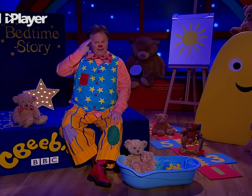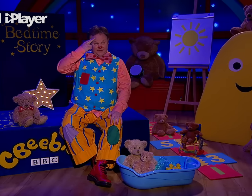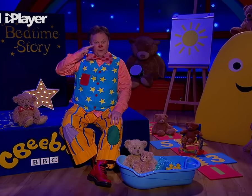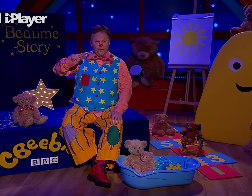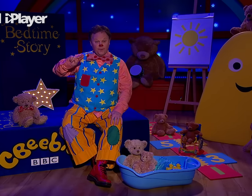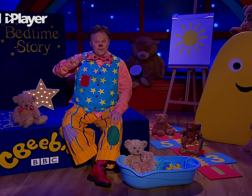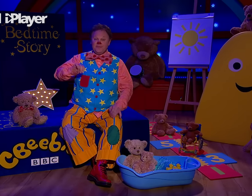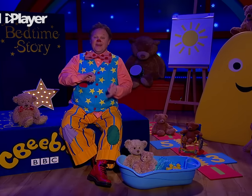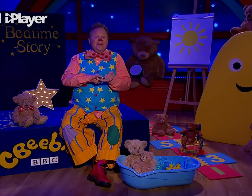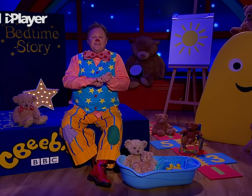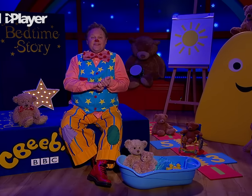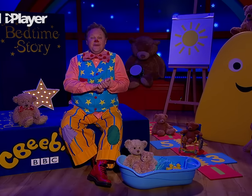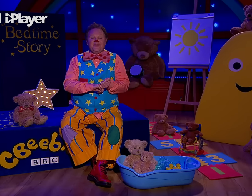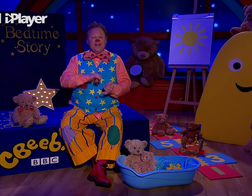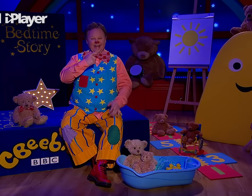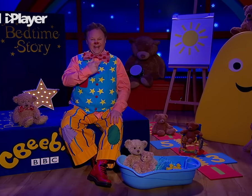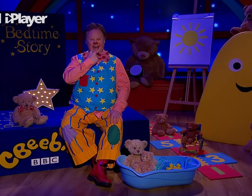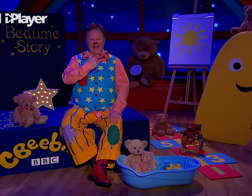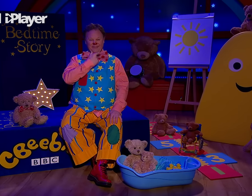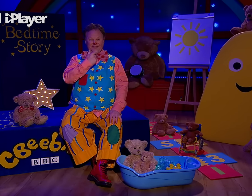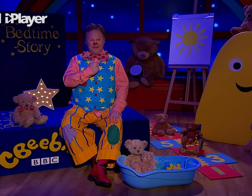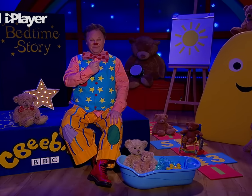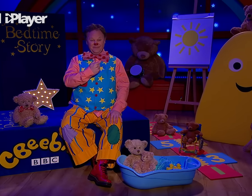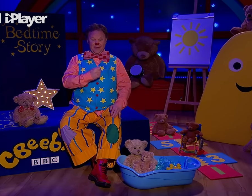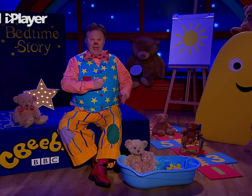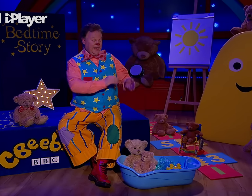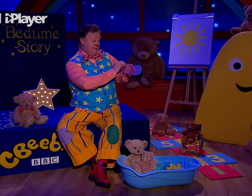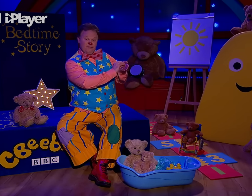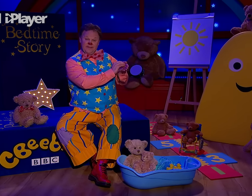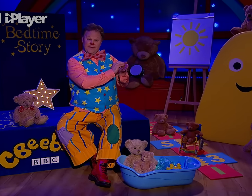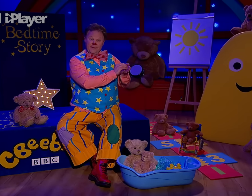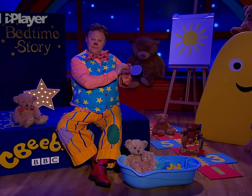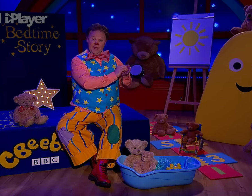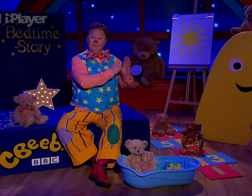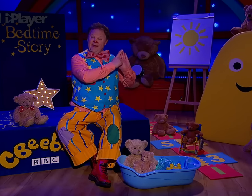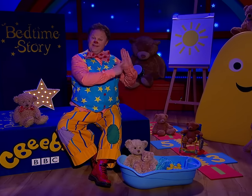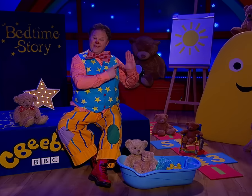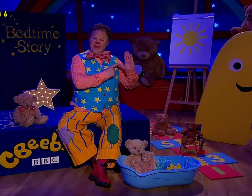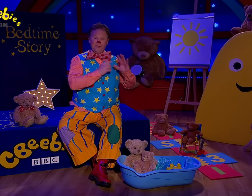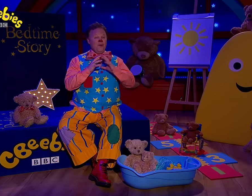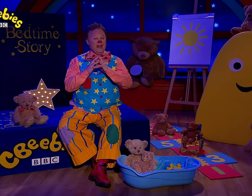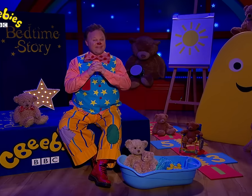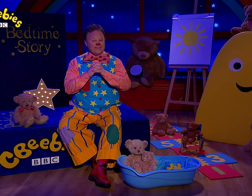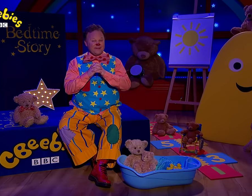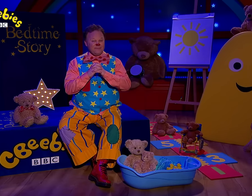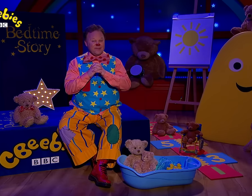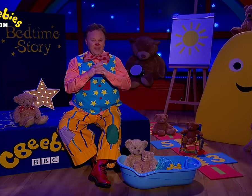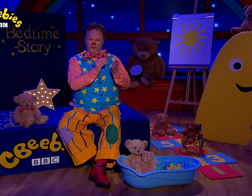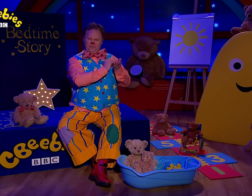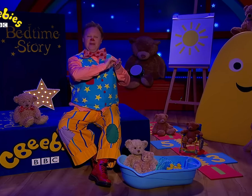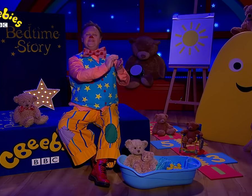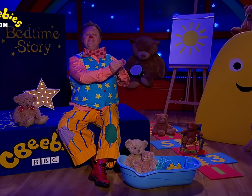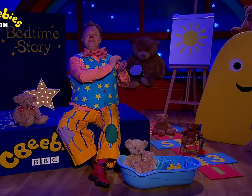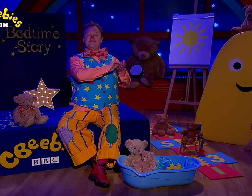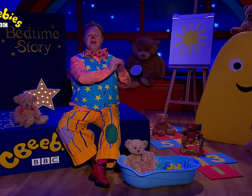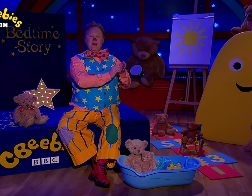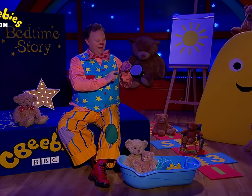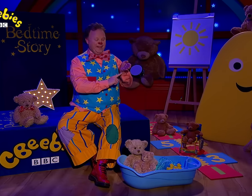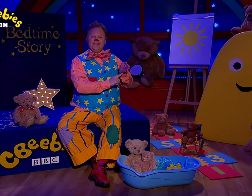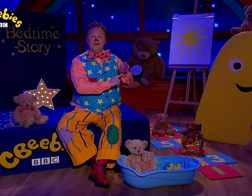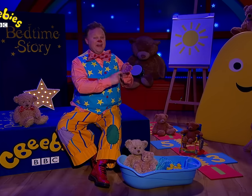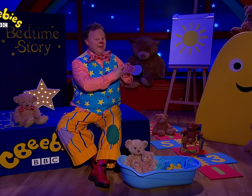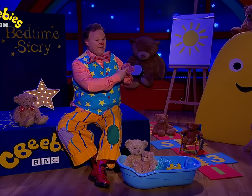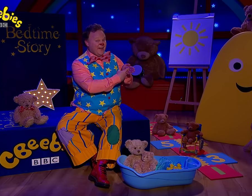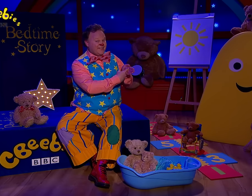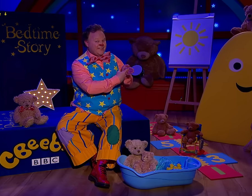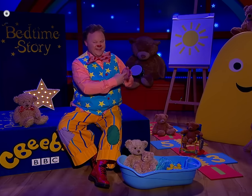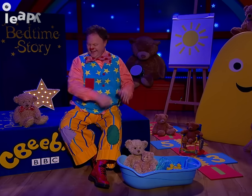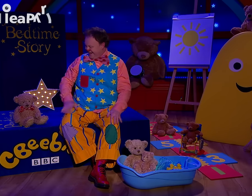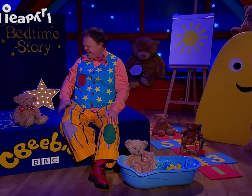it's called susan laughs and it's written by gene willis with pictures by tony ross